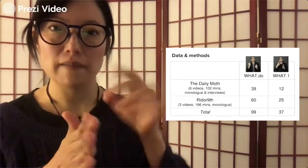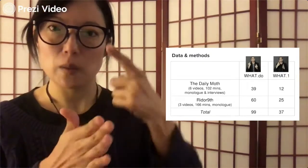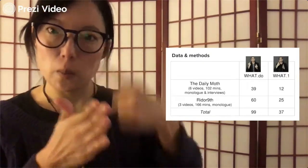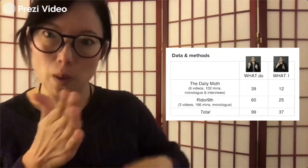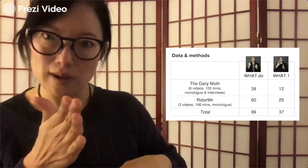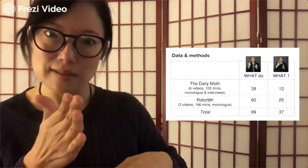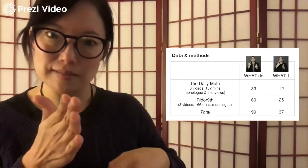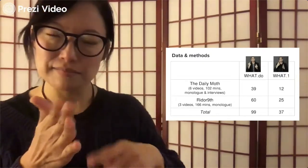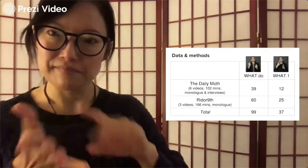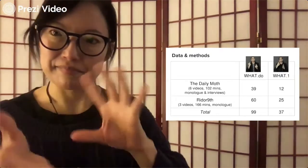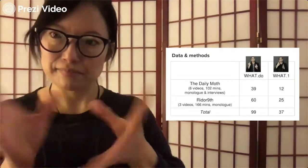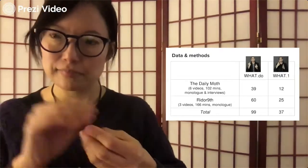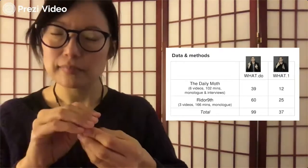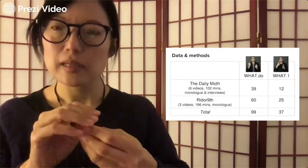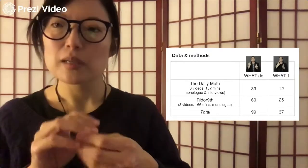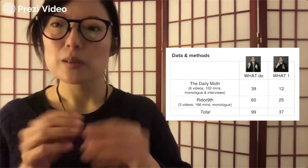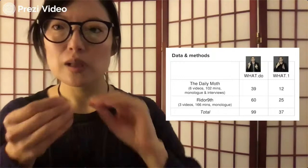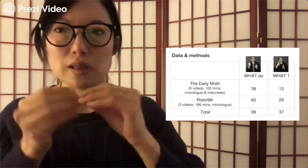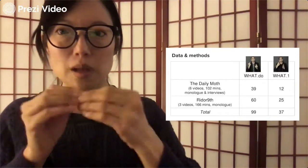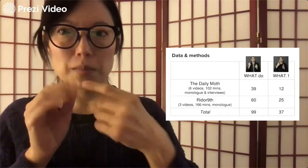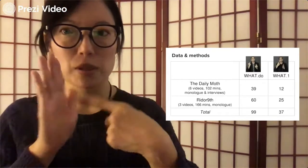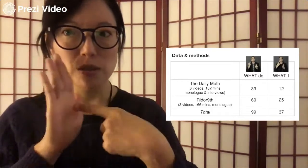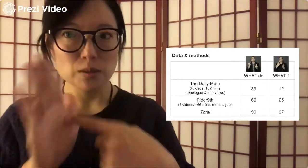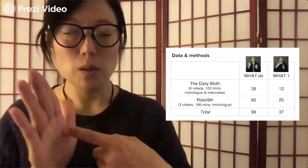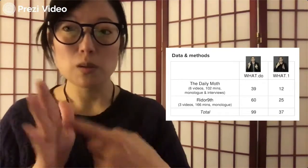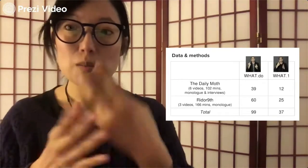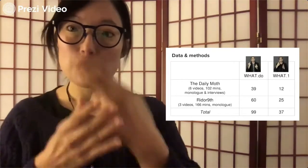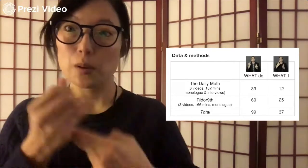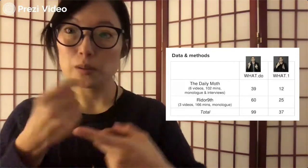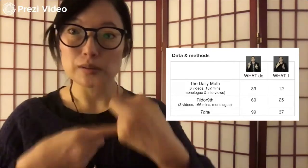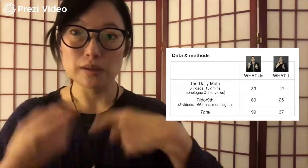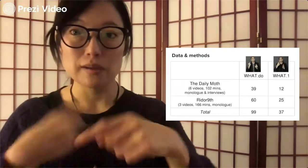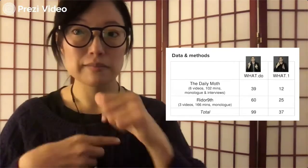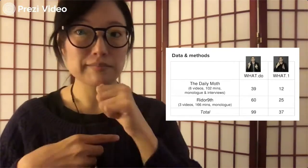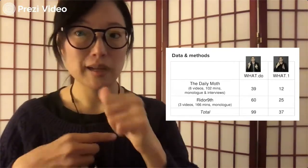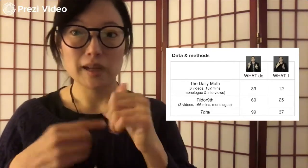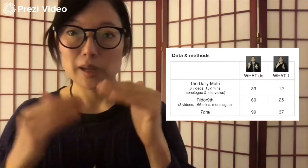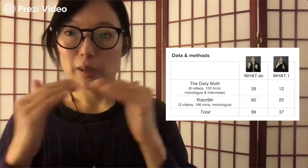of WHAT.1 all together. As you can see here, the frequency of